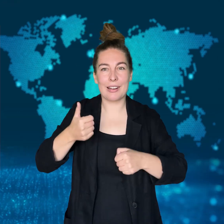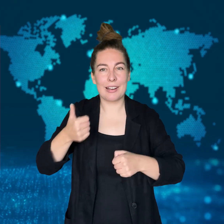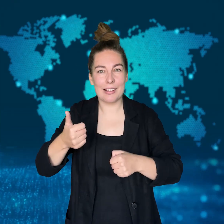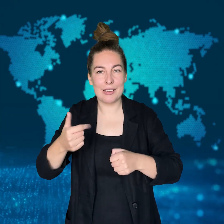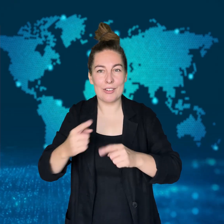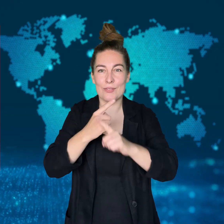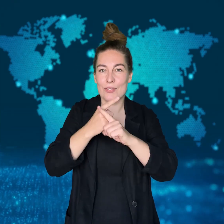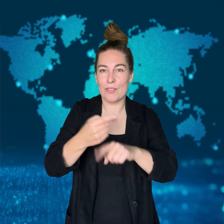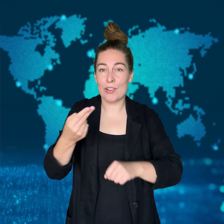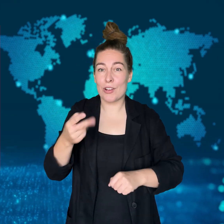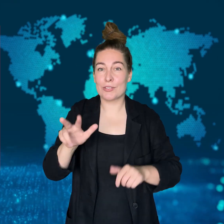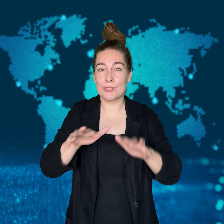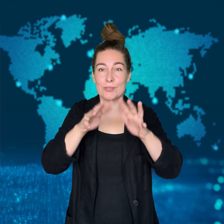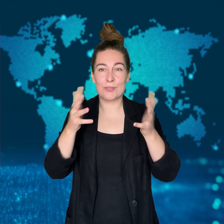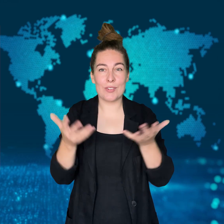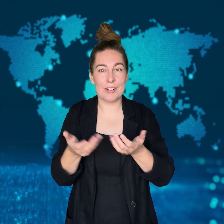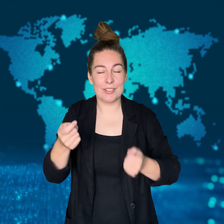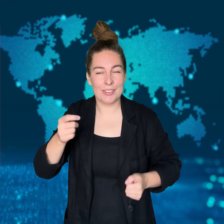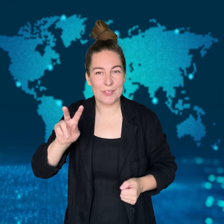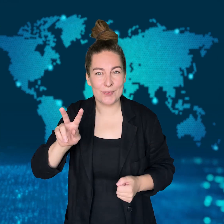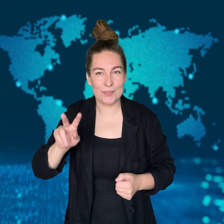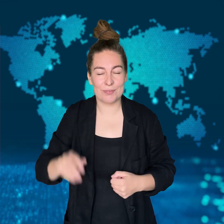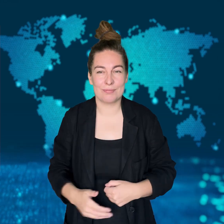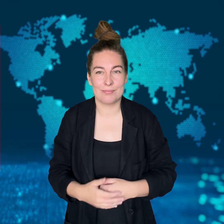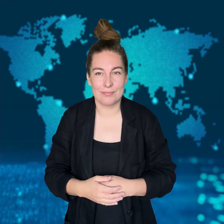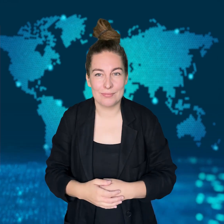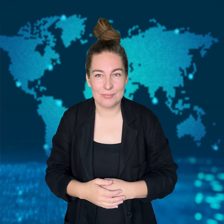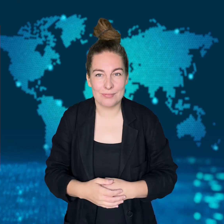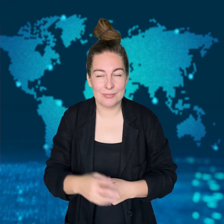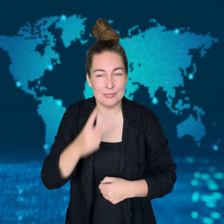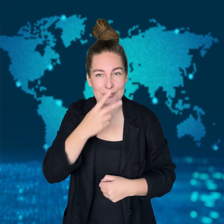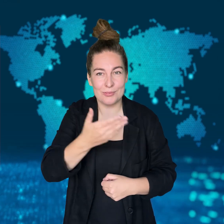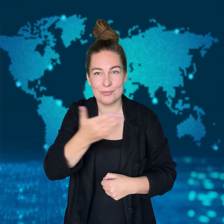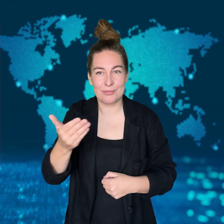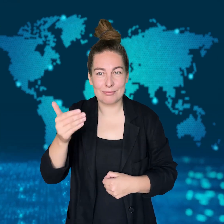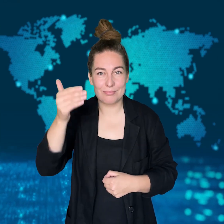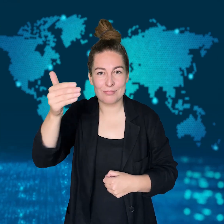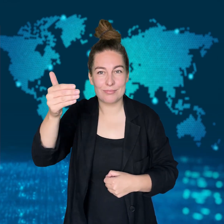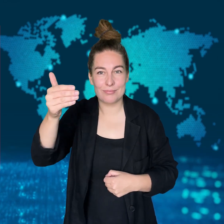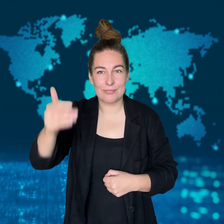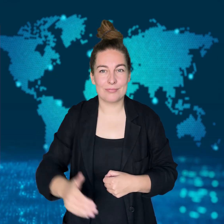to get new video updates! See you next time!